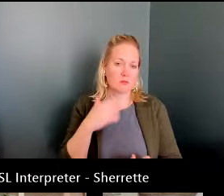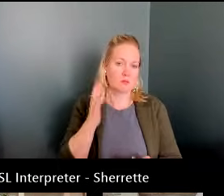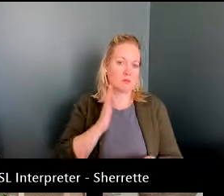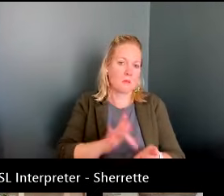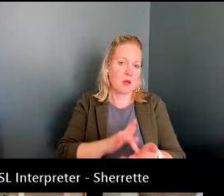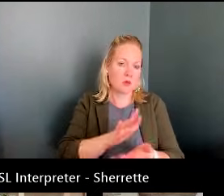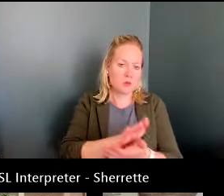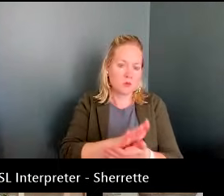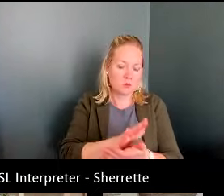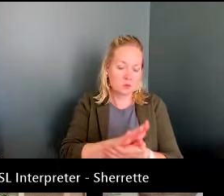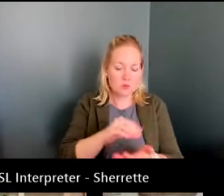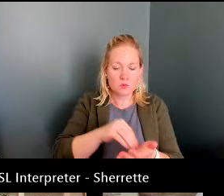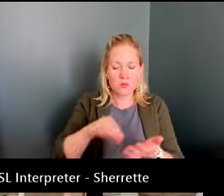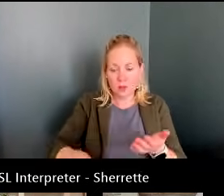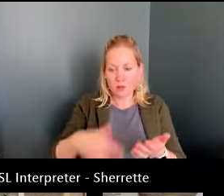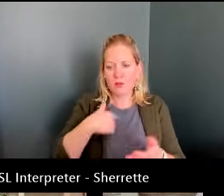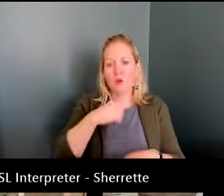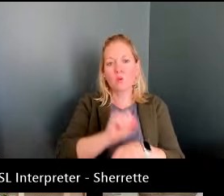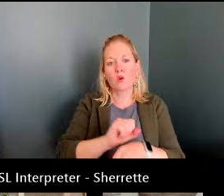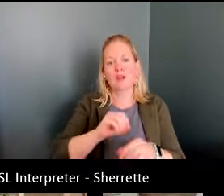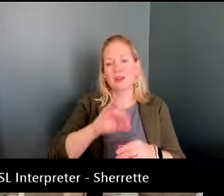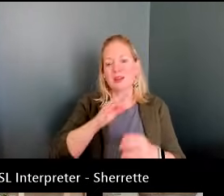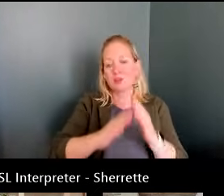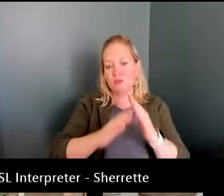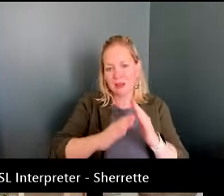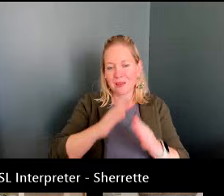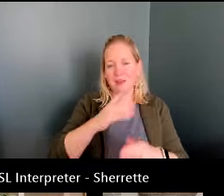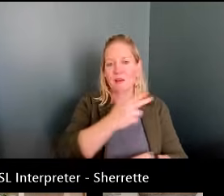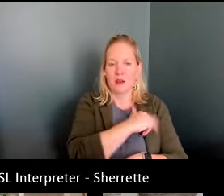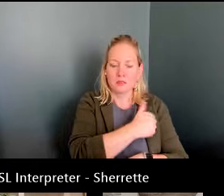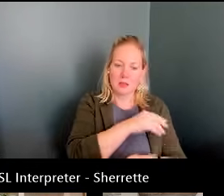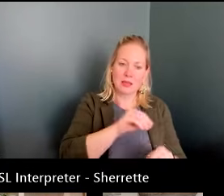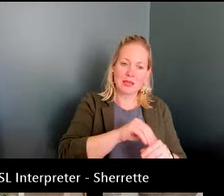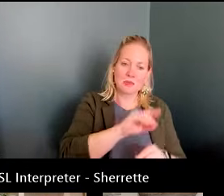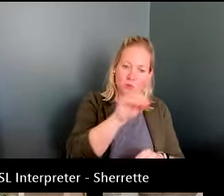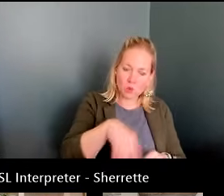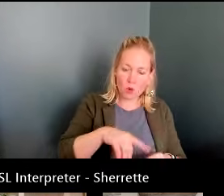working in the inner city hospitals, Detroit Receiving Hospital, and Boston City Hospital,